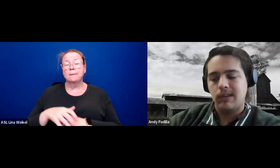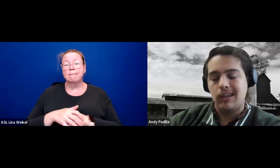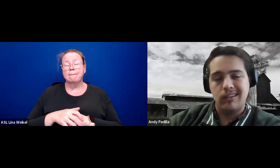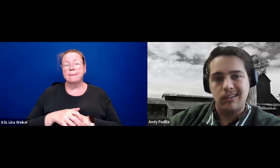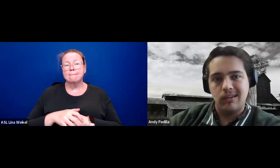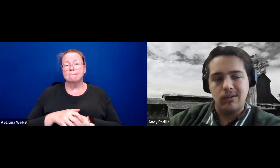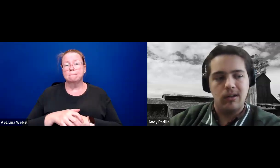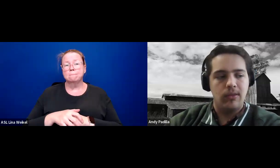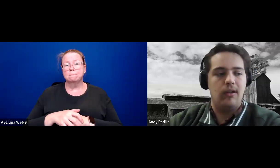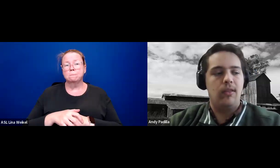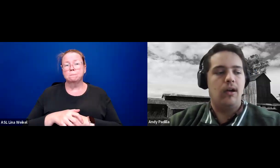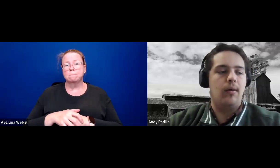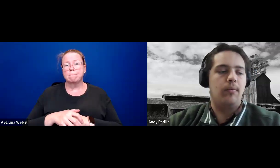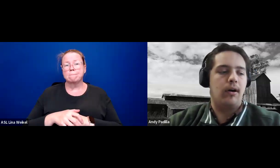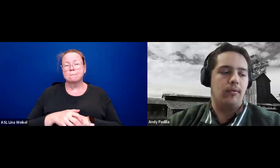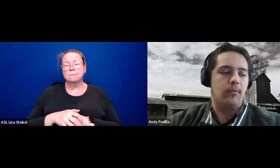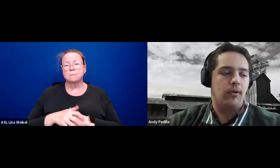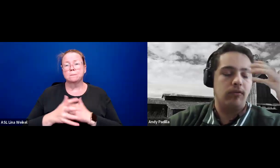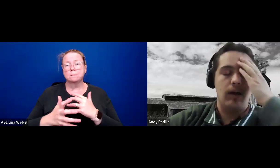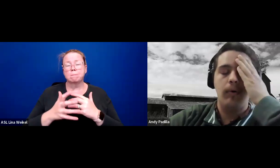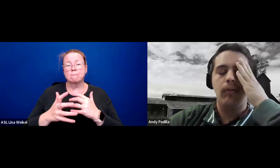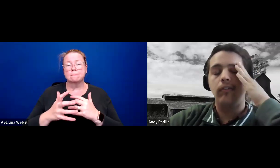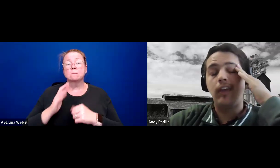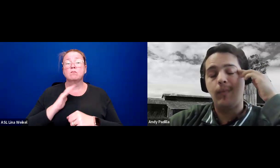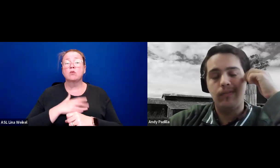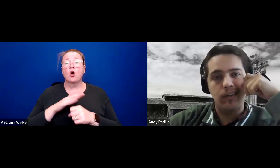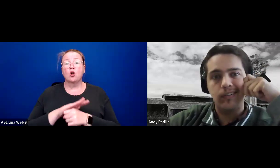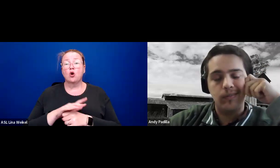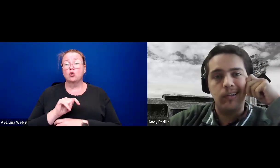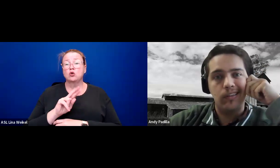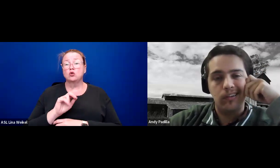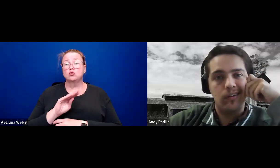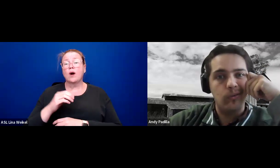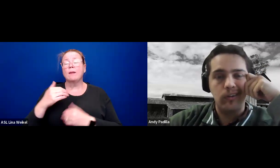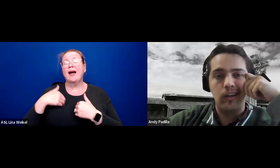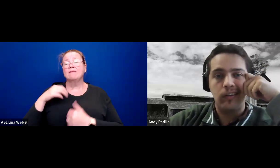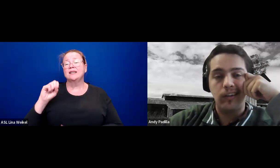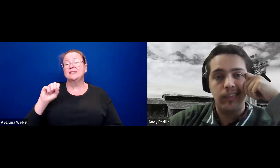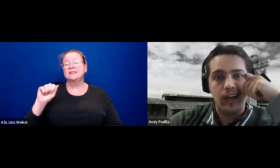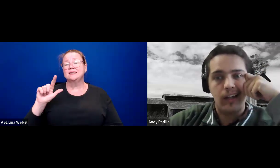Andy Padilla: like Andy Padilla: that. Our local tribe holds the salmon festival, and so attending that